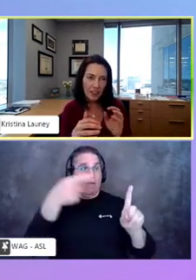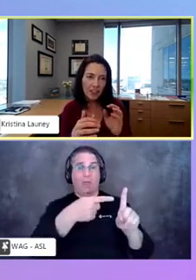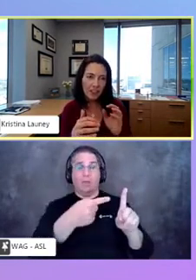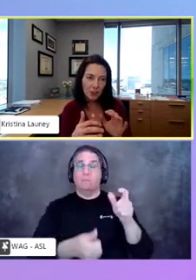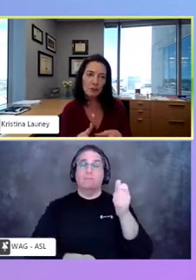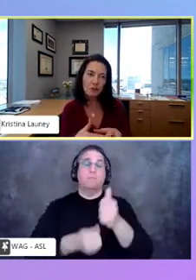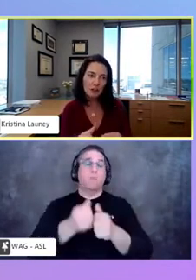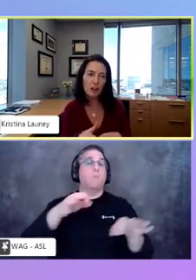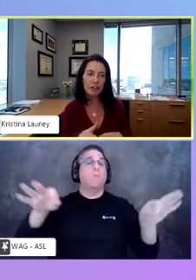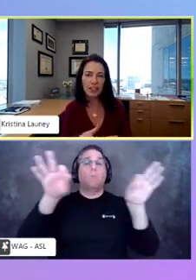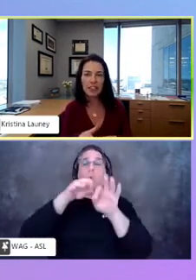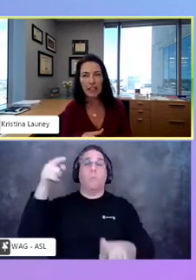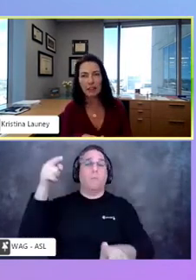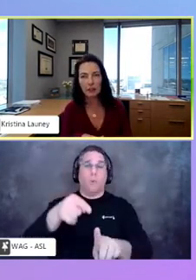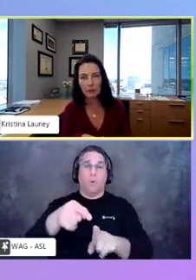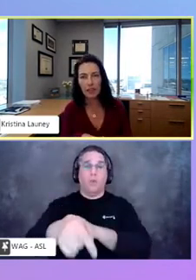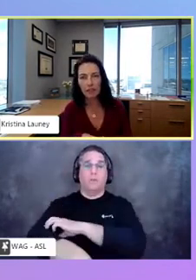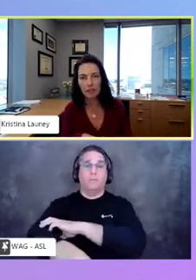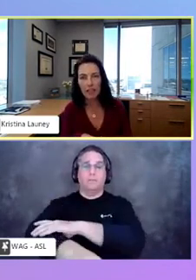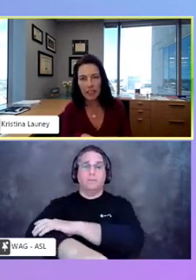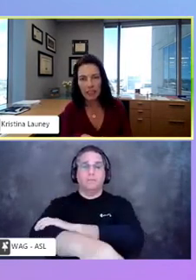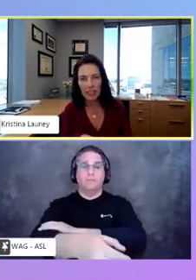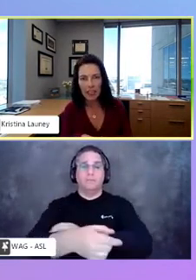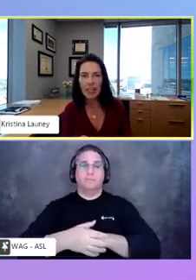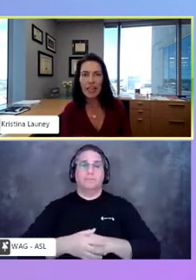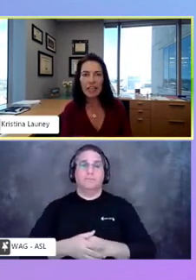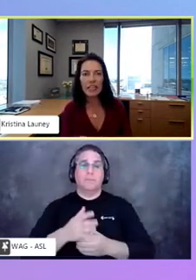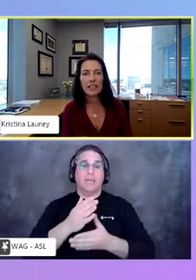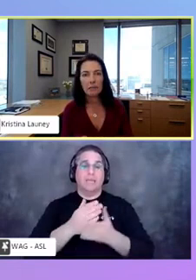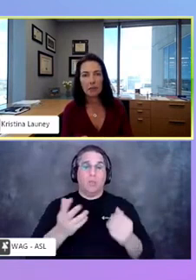analyzing it. The main reason why I have this slide up is